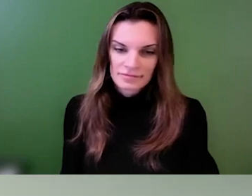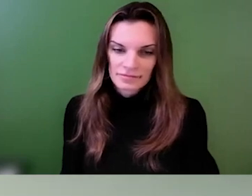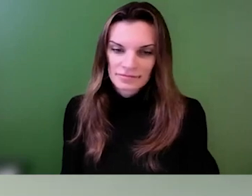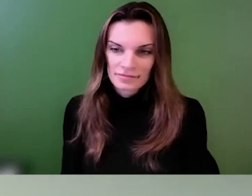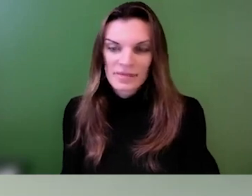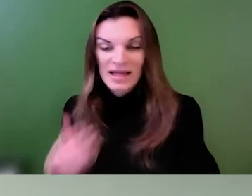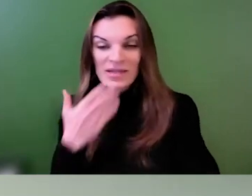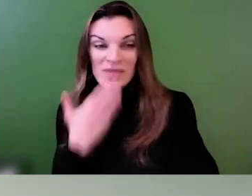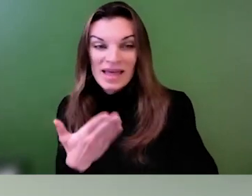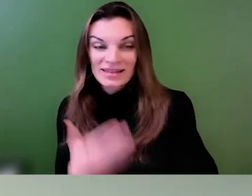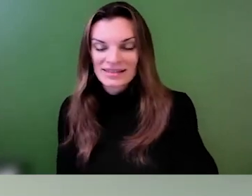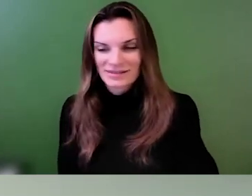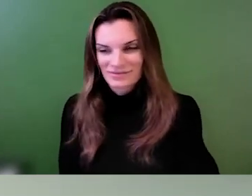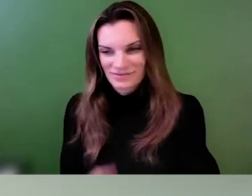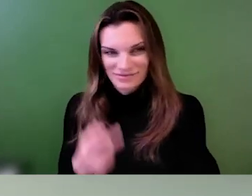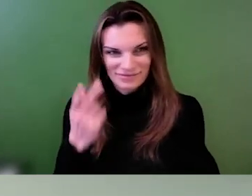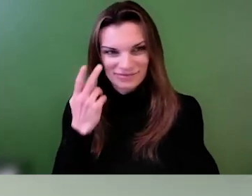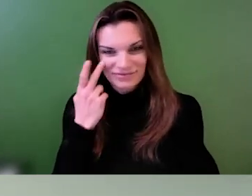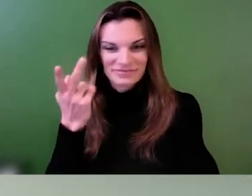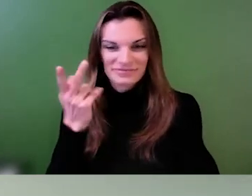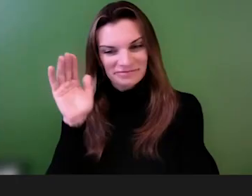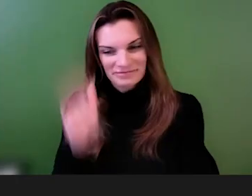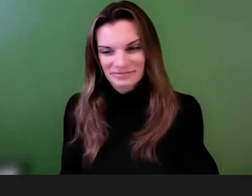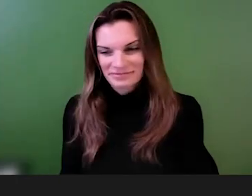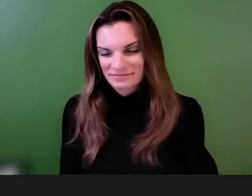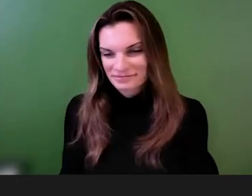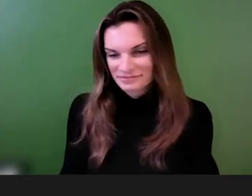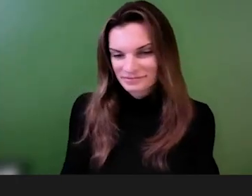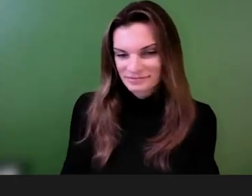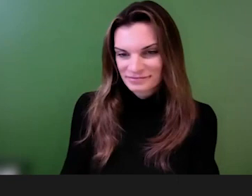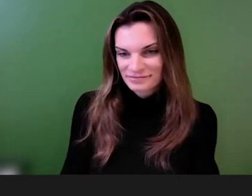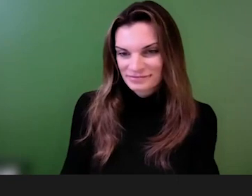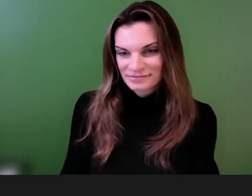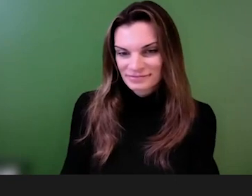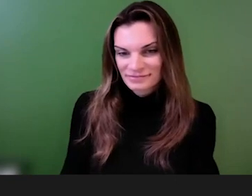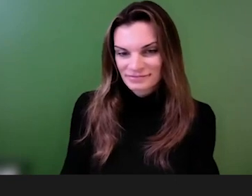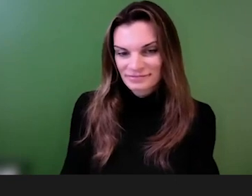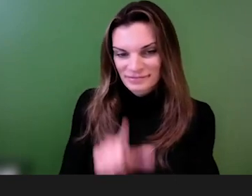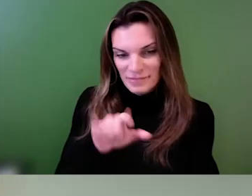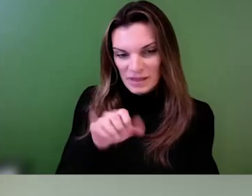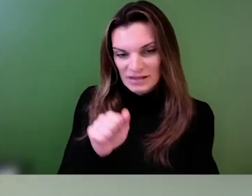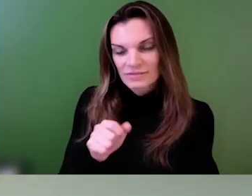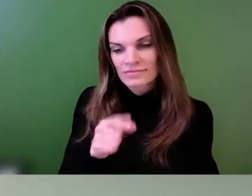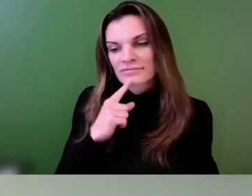thanks, great place, see you. LISA McCORKELL: Person to